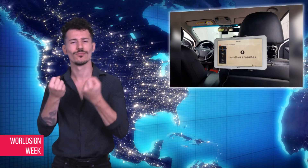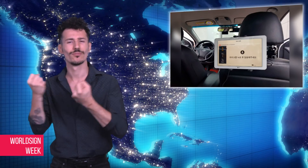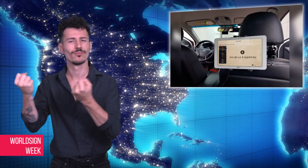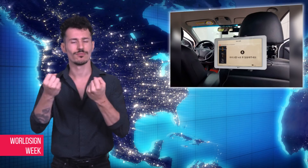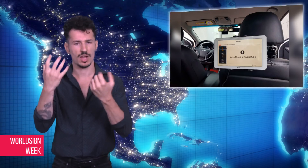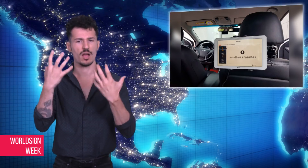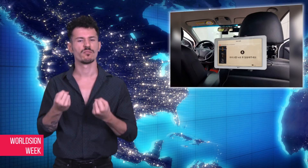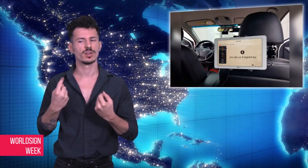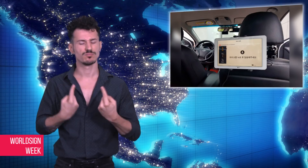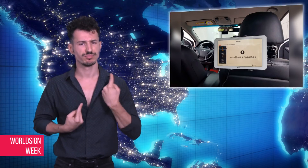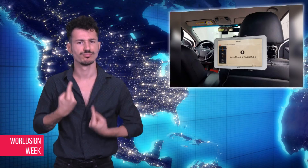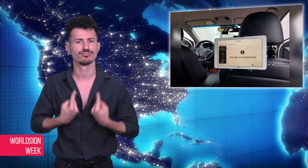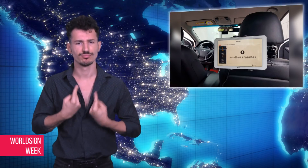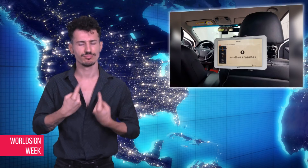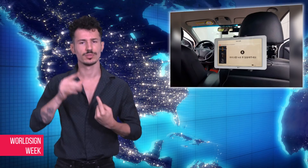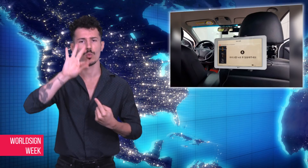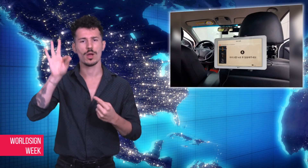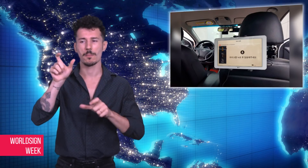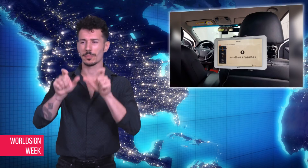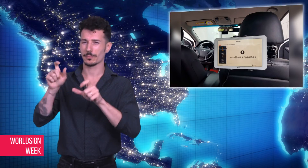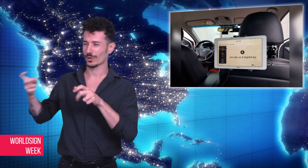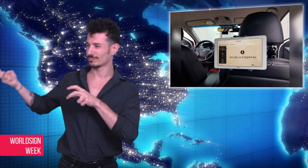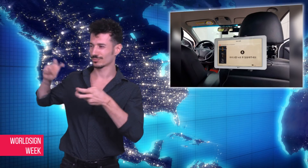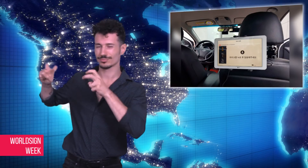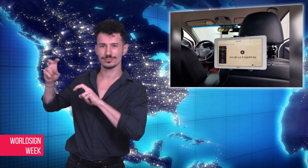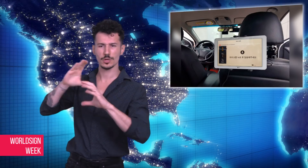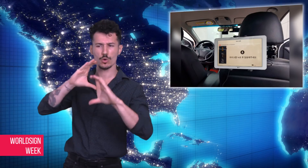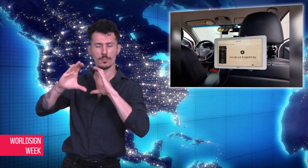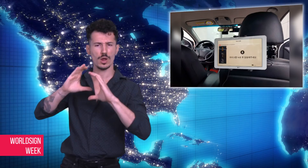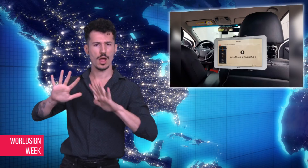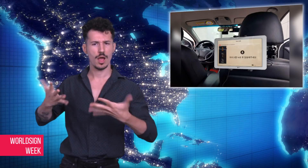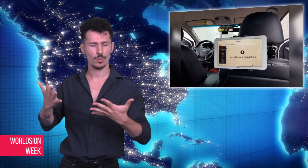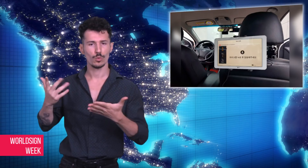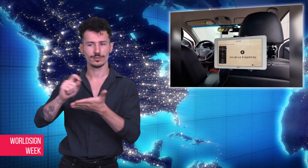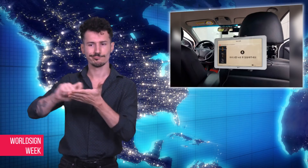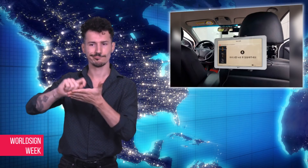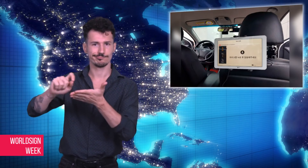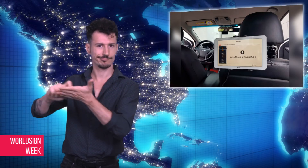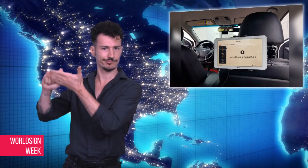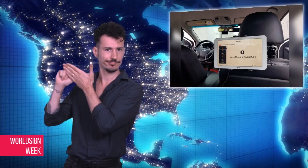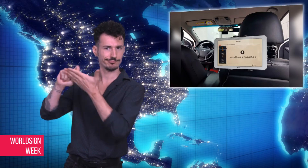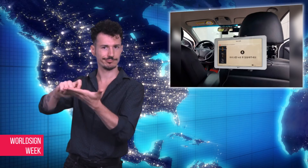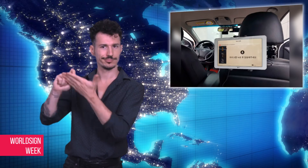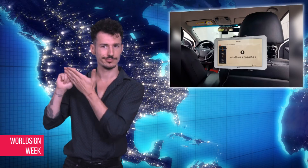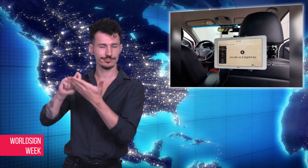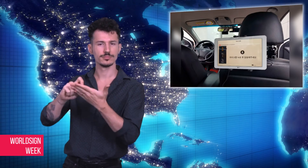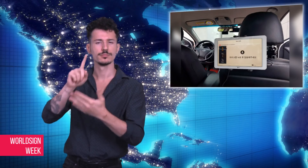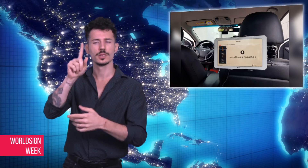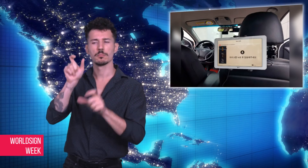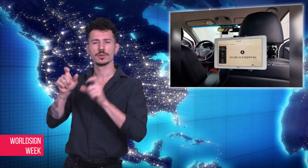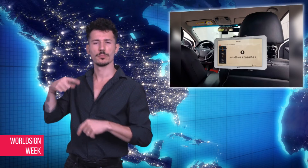experience when passengers reject them after they are given paper and pen to